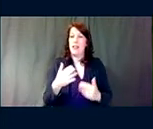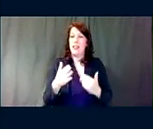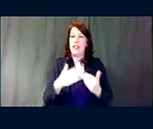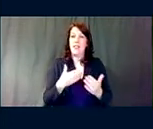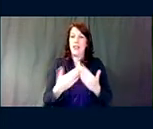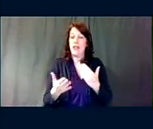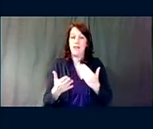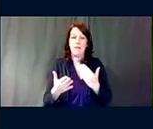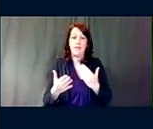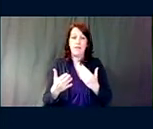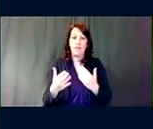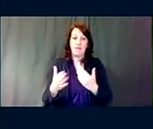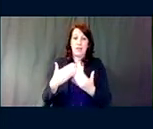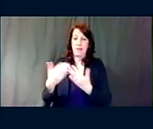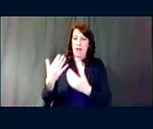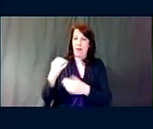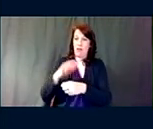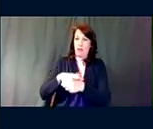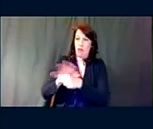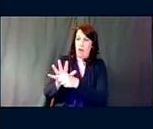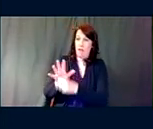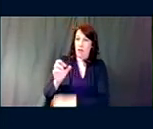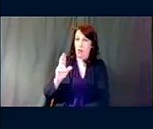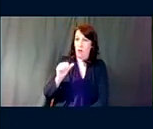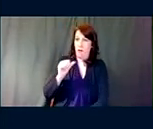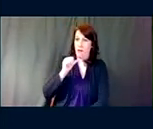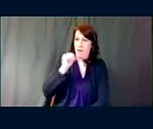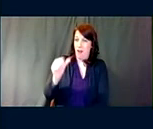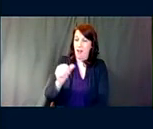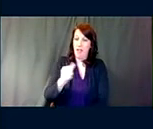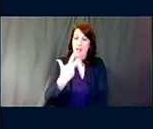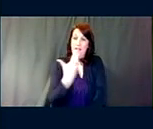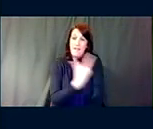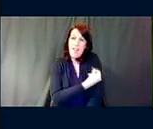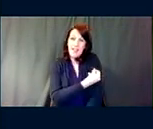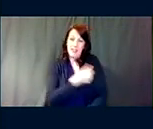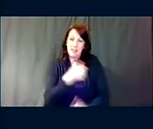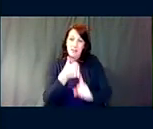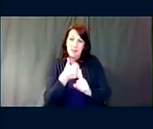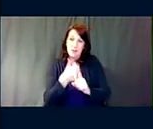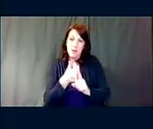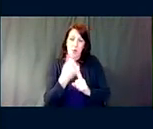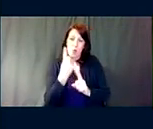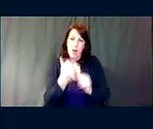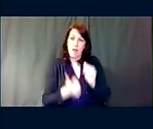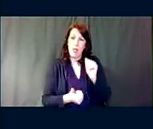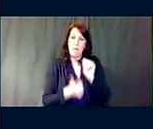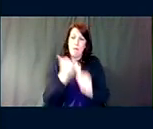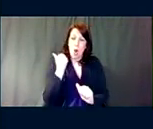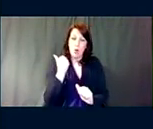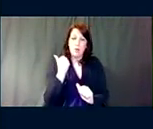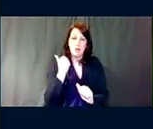REALLY EVEN IN THE ABSENCE OF COVID VACCINATION ARE THE MOST -- ONE OF THE MOST -- IS